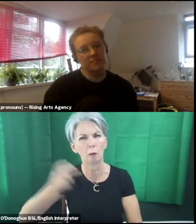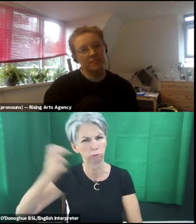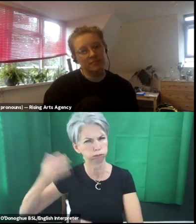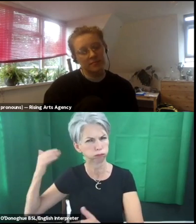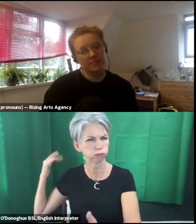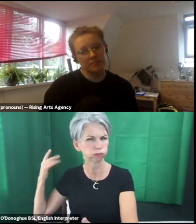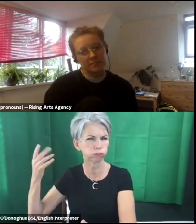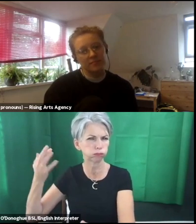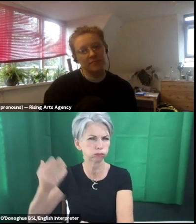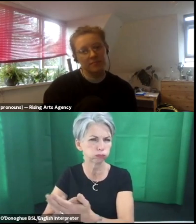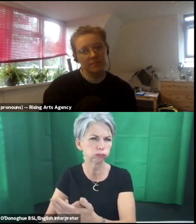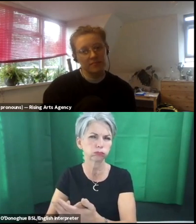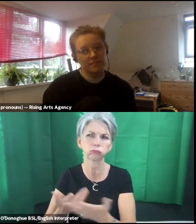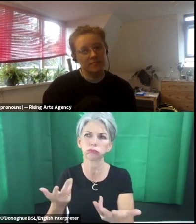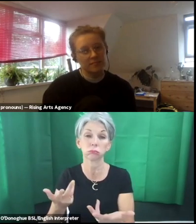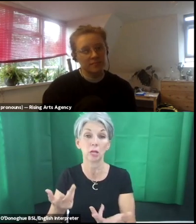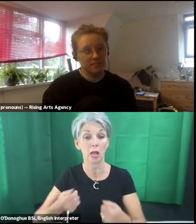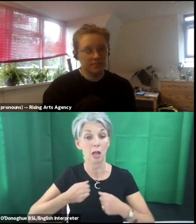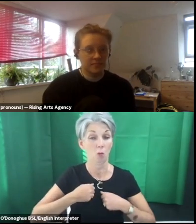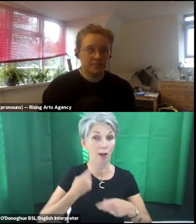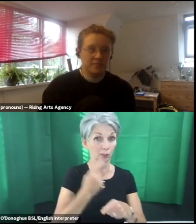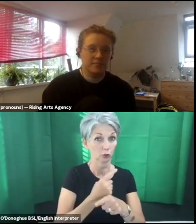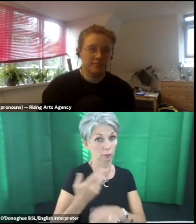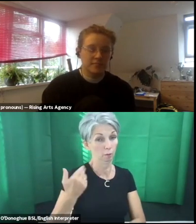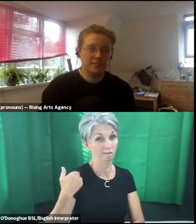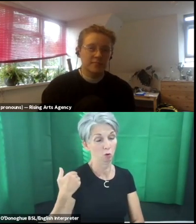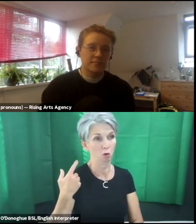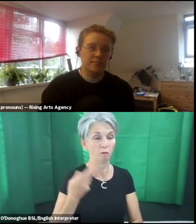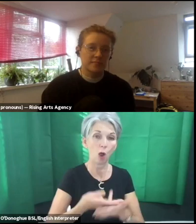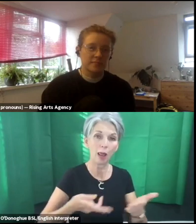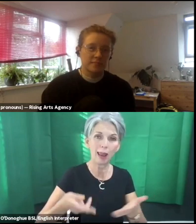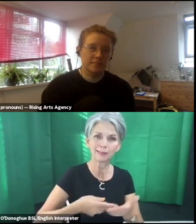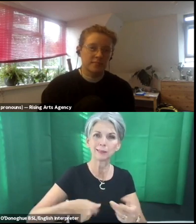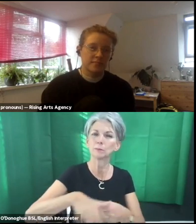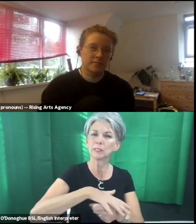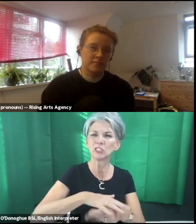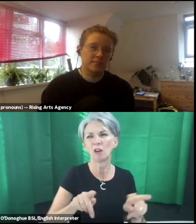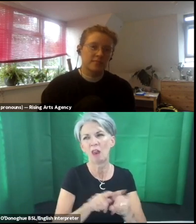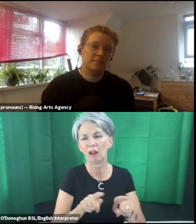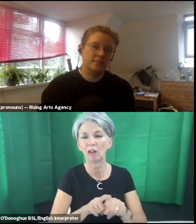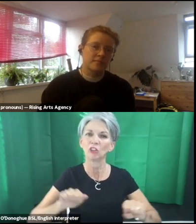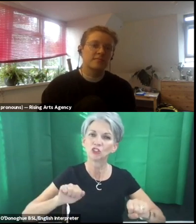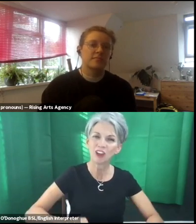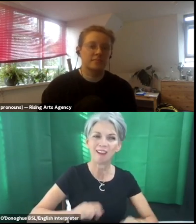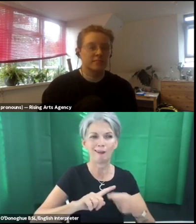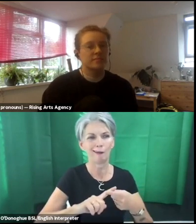All those kinds of elected positions I spoke about before, I think the vast majority of those will be people that are under 35 and all the rest of it.